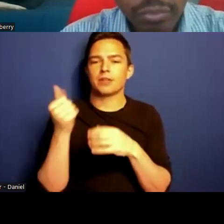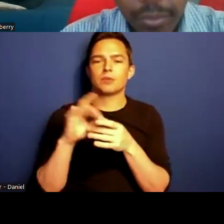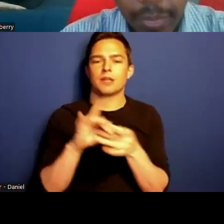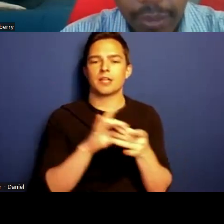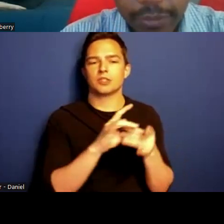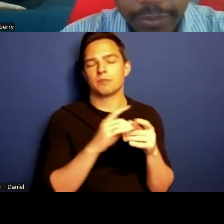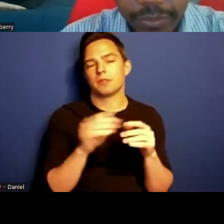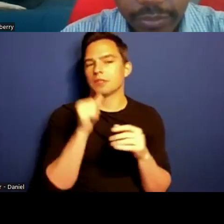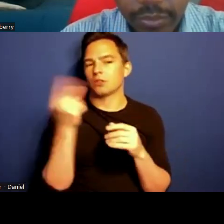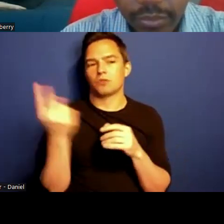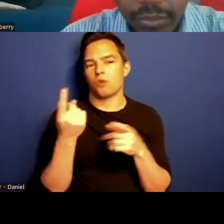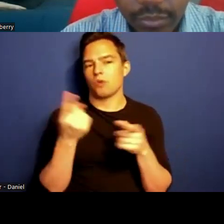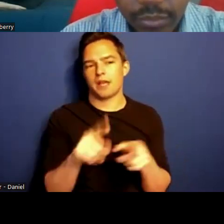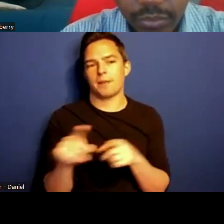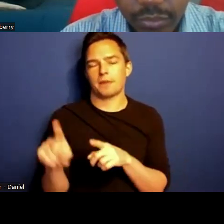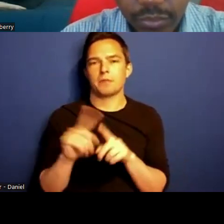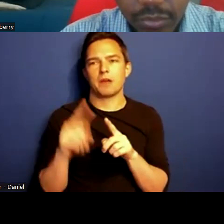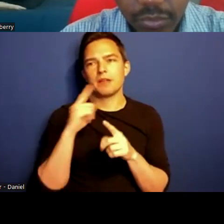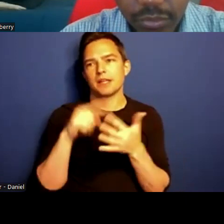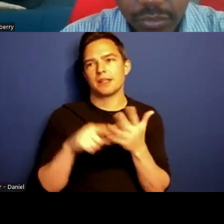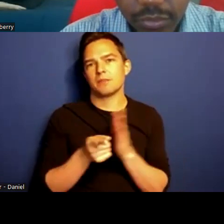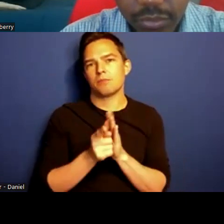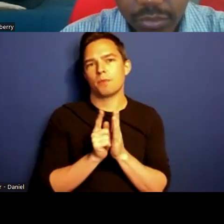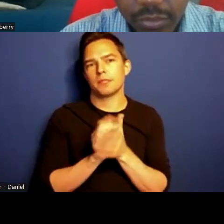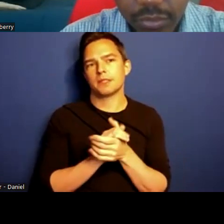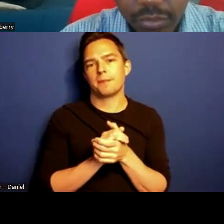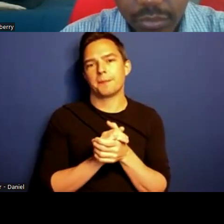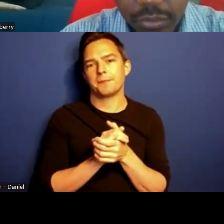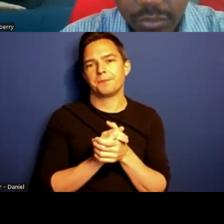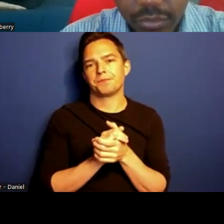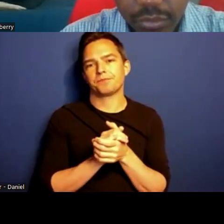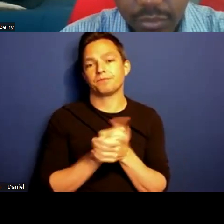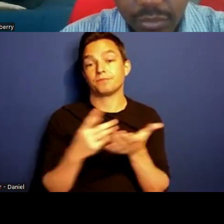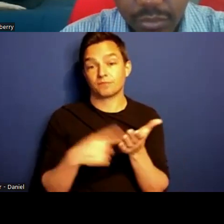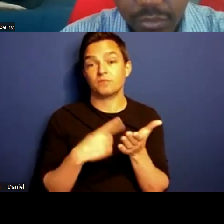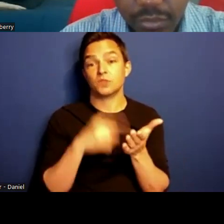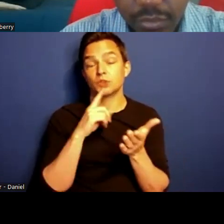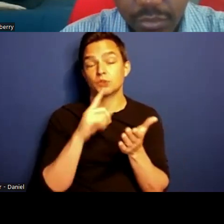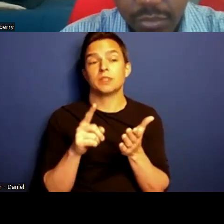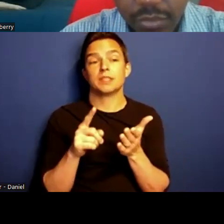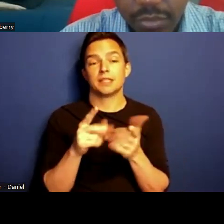happen and I think those moments sometimes really do keep me up at night I will say.